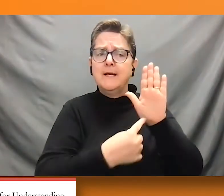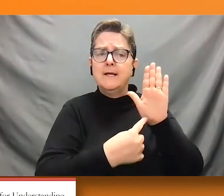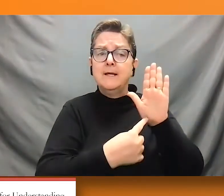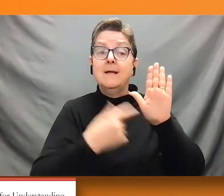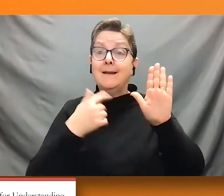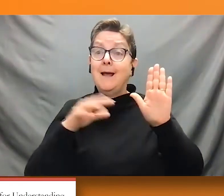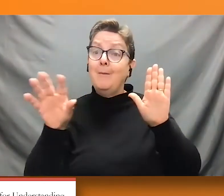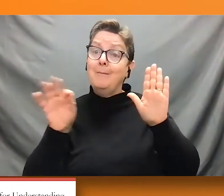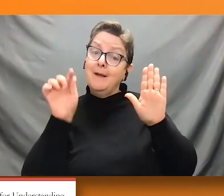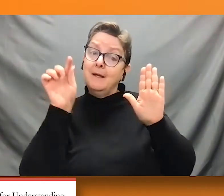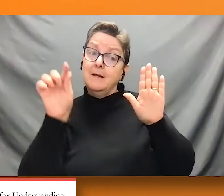to help you understand it."